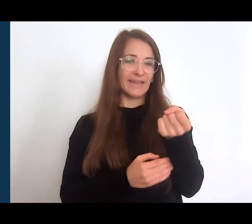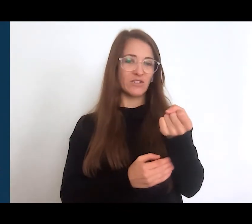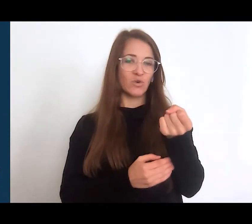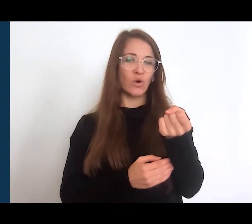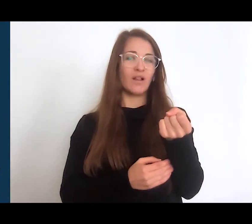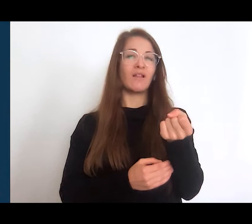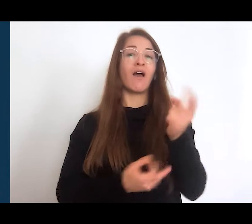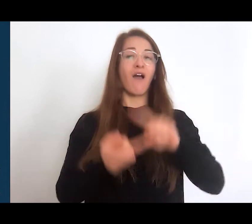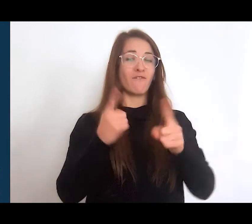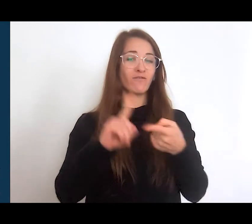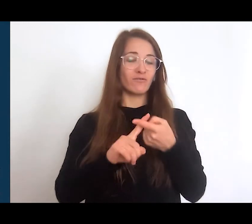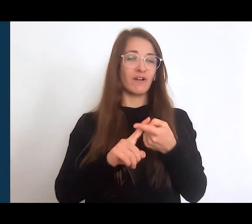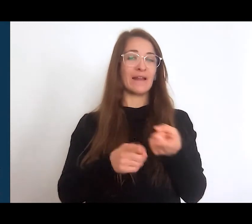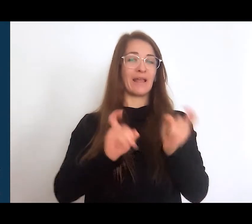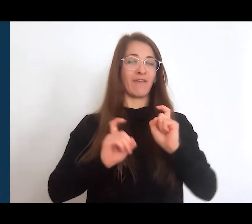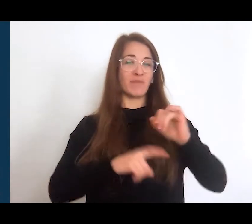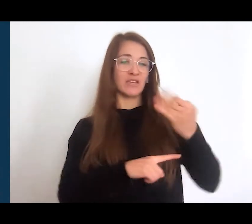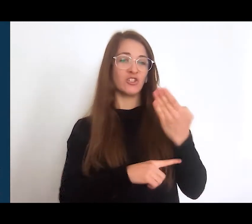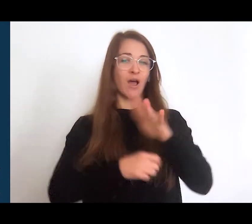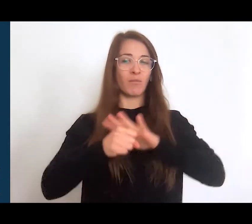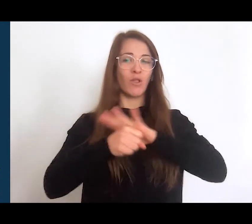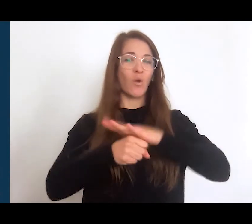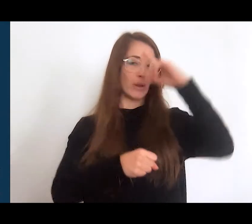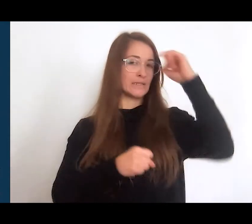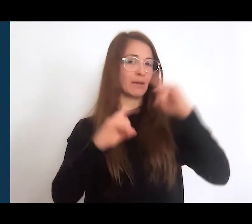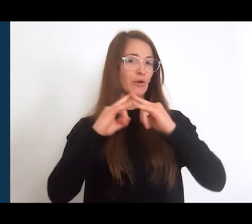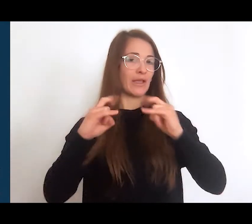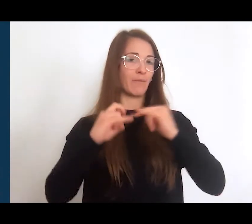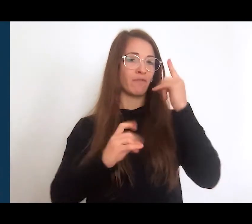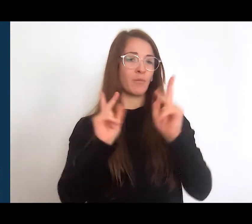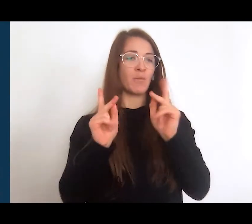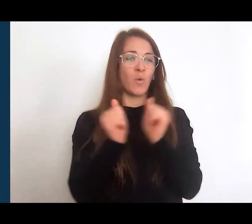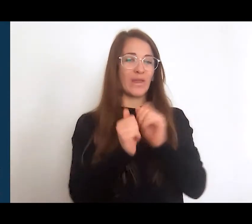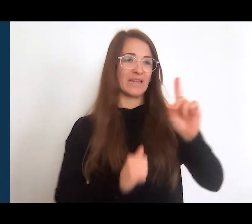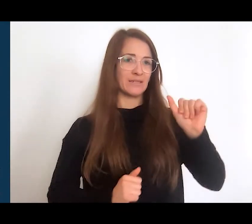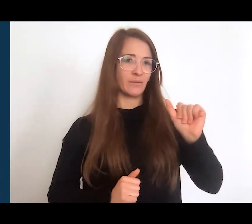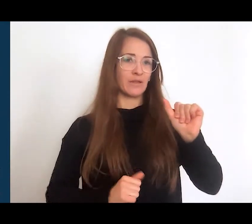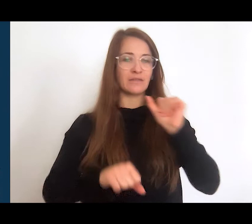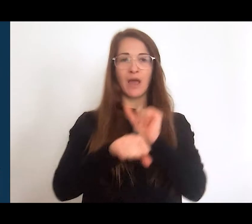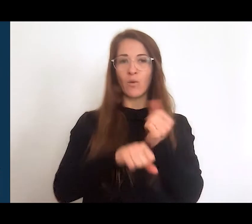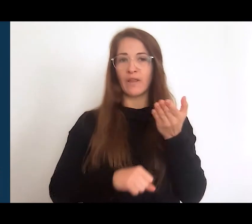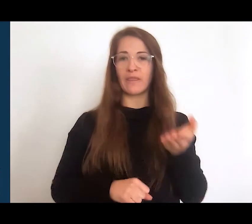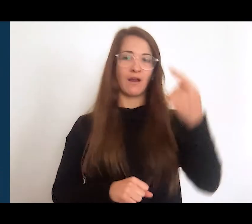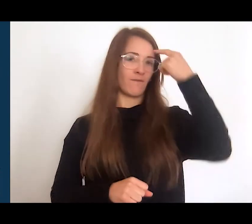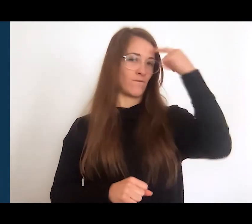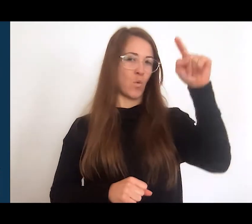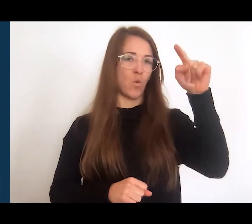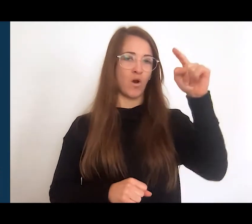I GRADUATED HIGH SCHOOL A FRIEND GOT ME A JOB AT A LOCAL SUMMER CAMP FOR INDIVIDUALS WITH DISABILITIES AND I WORKED THERE